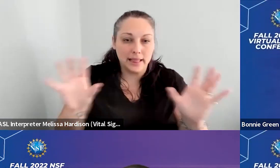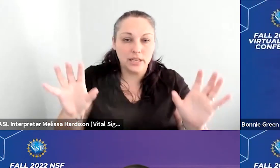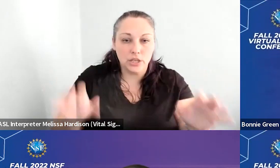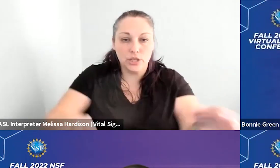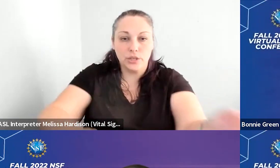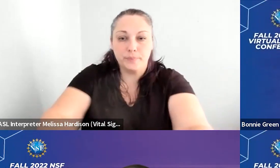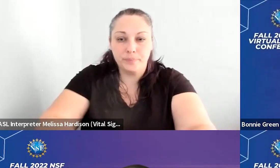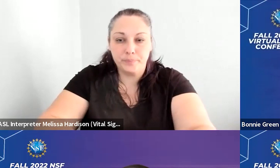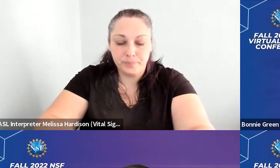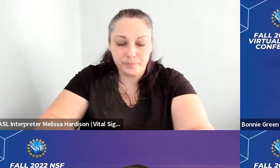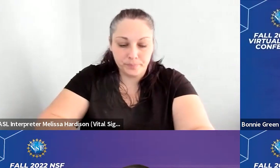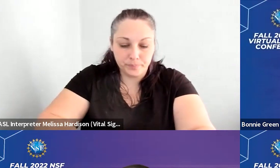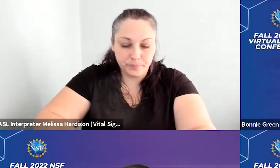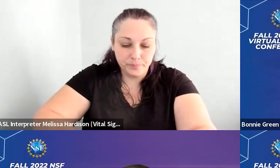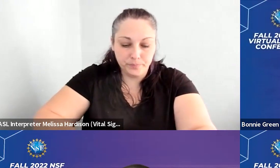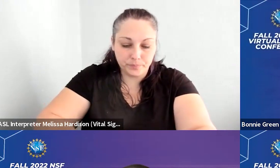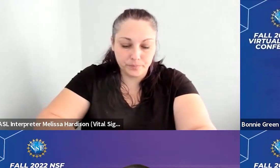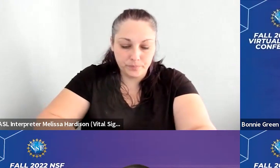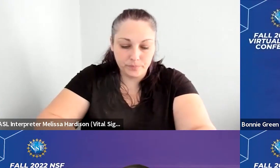Beth Strausser: Okay. Great. Thank you, thank you.